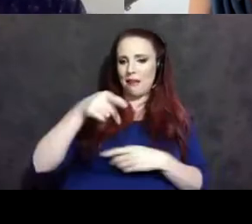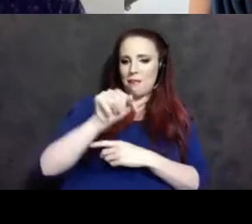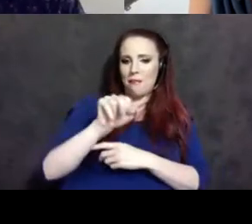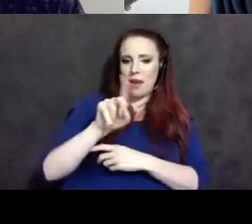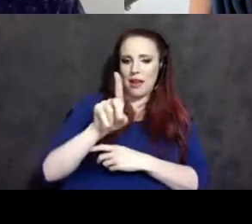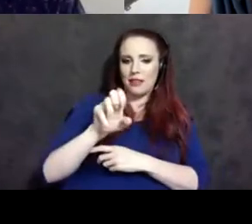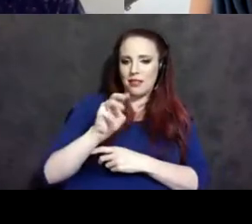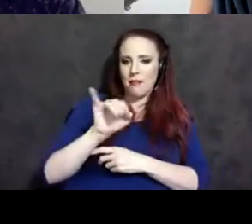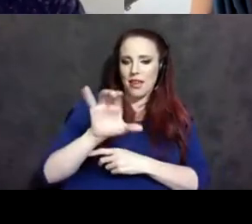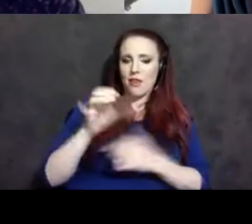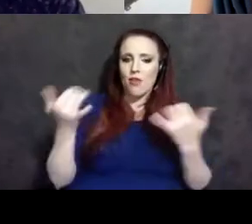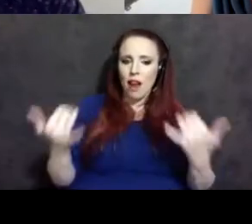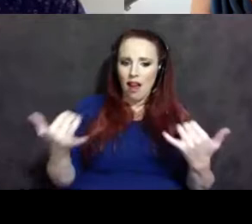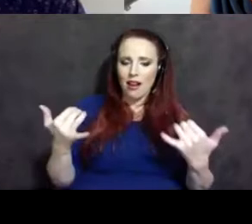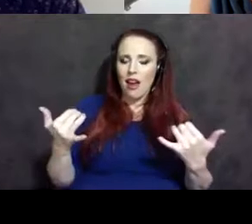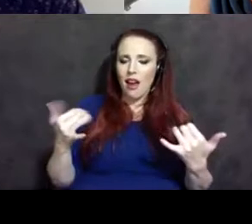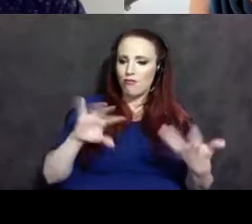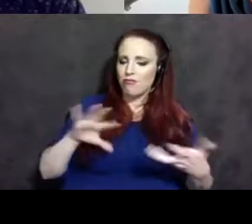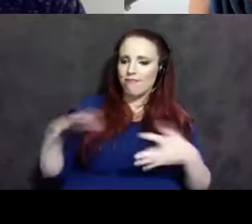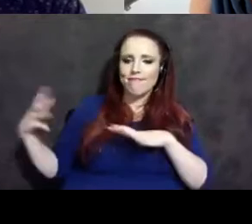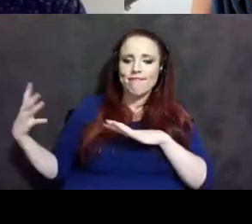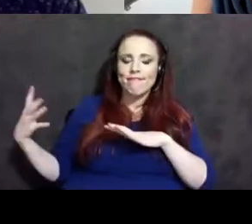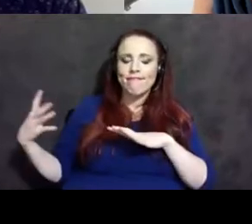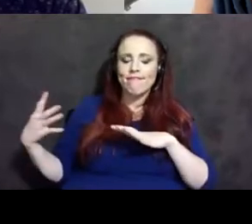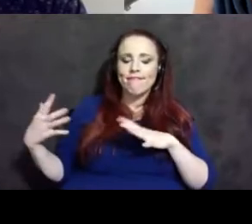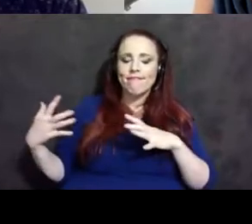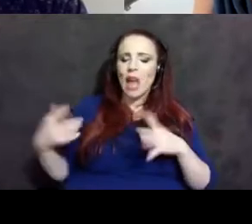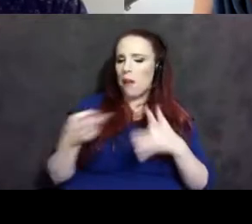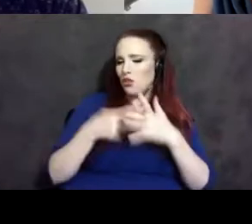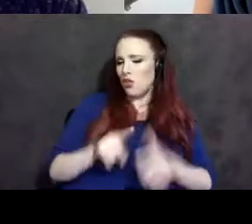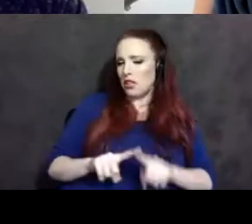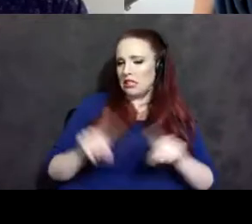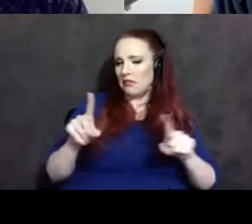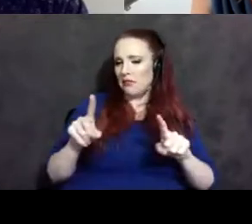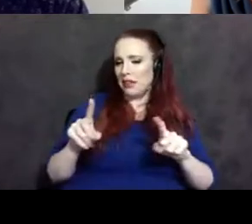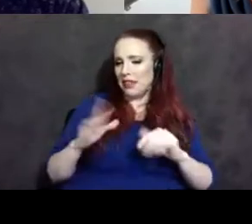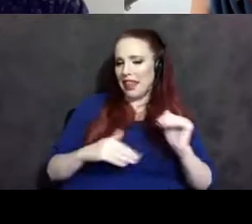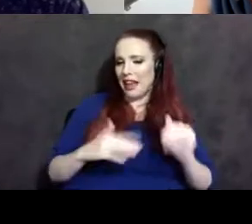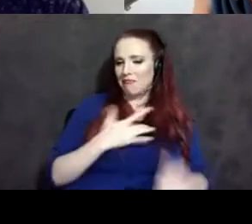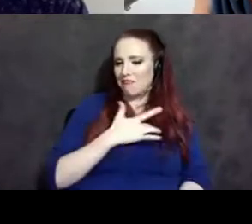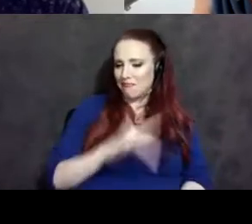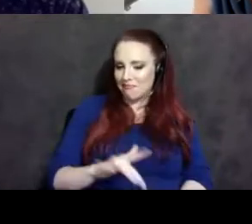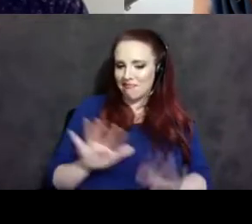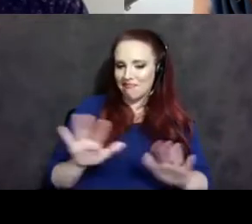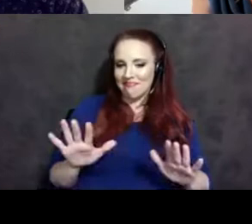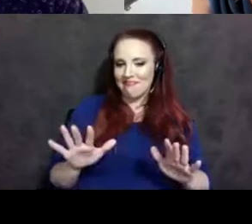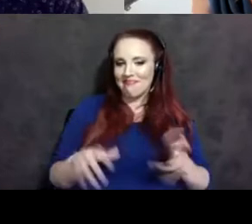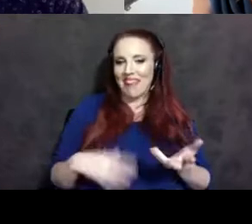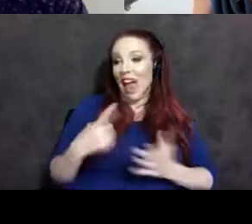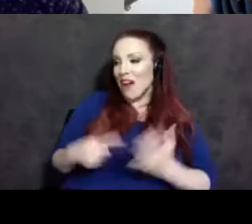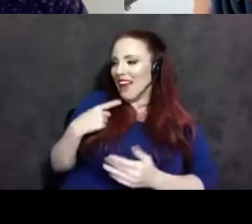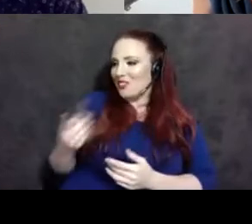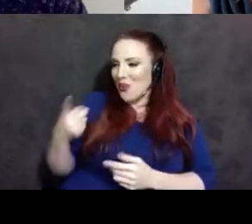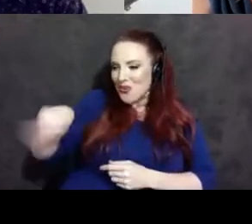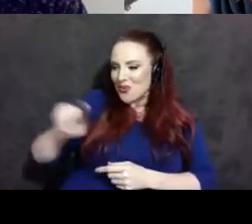And I'm going to start off a little bit differently than what I said to you all the last couple